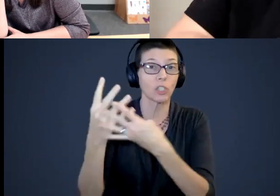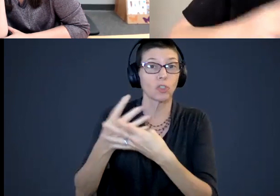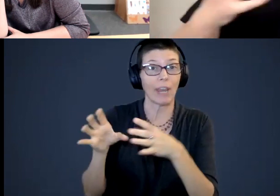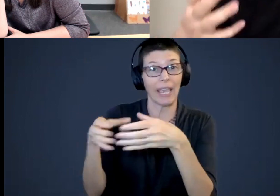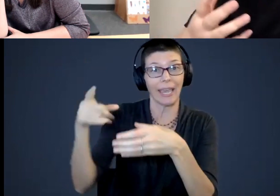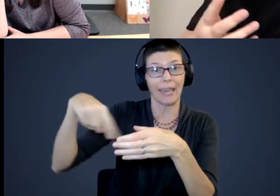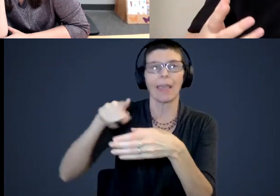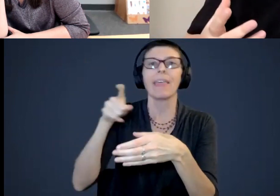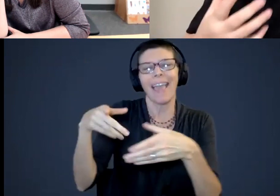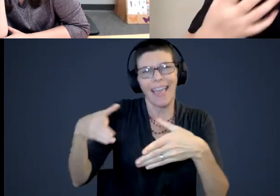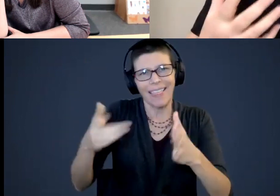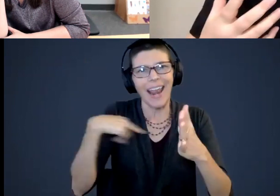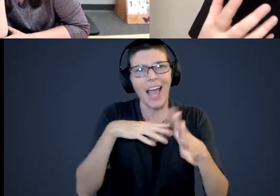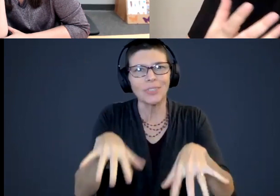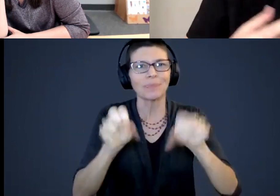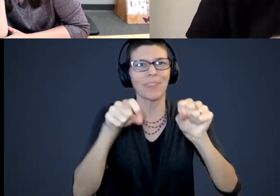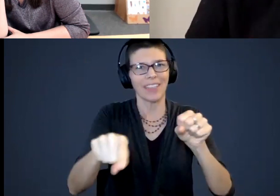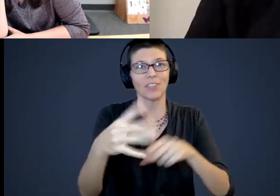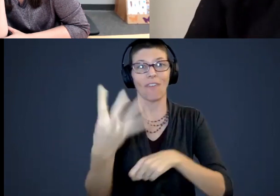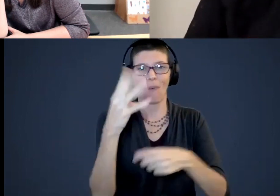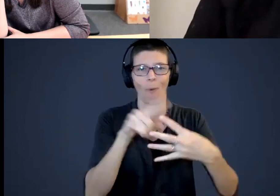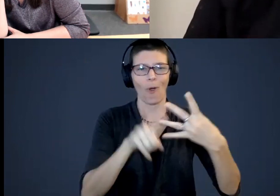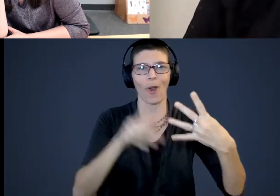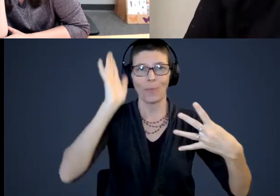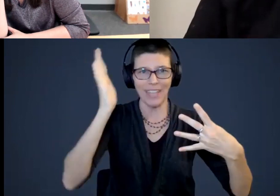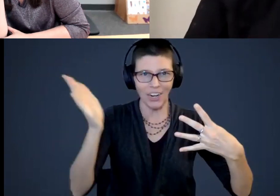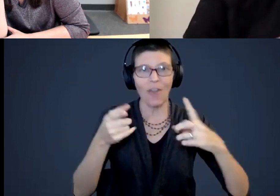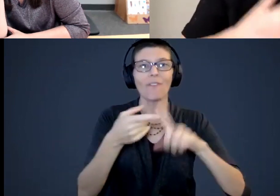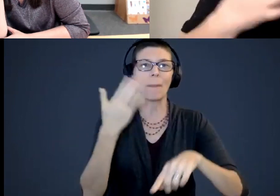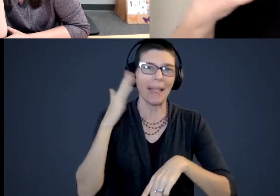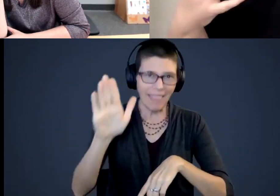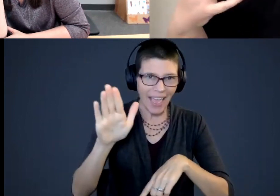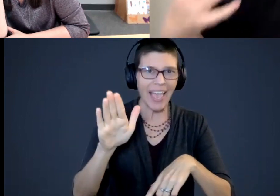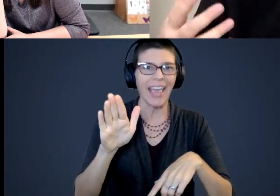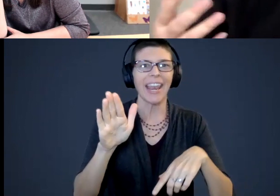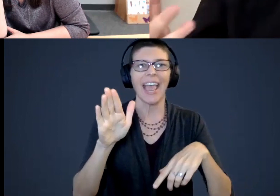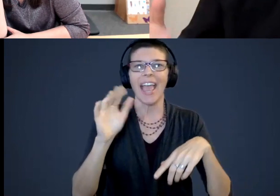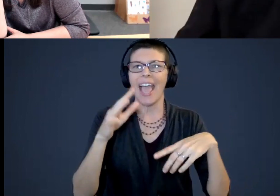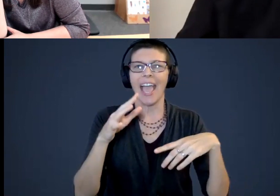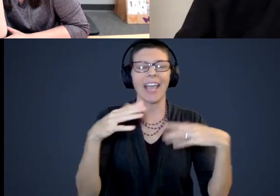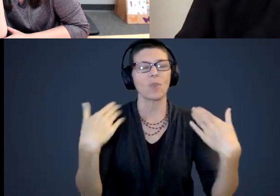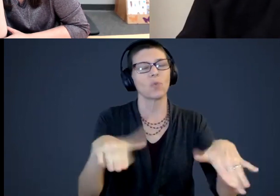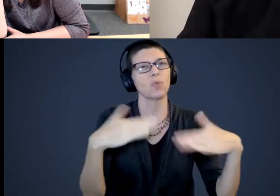these four presentation presenters come in from the mainland and give us so much perspective and